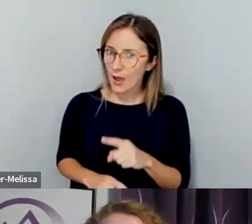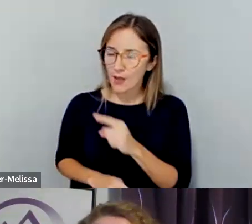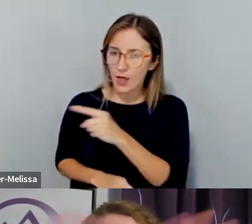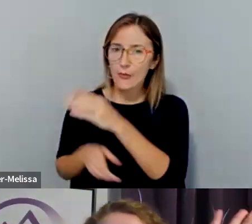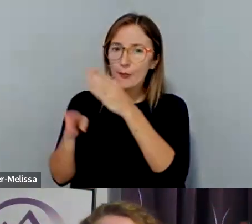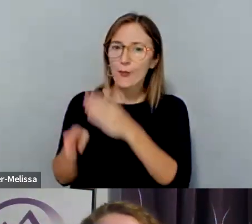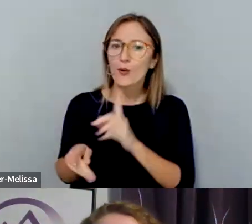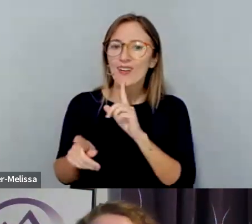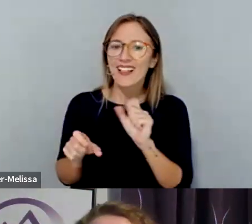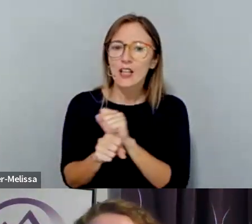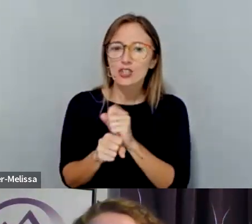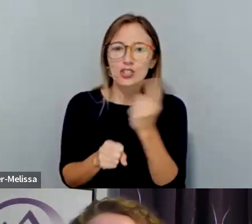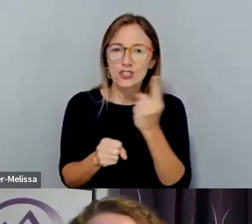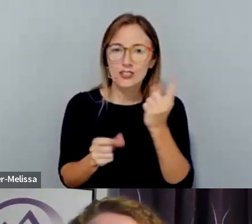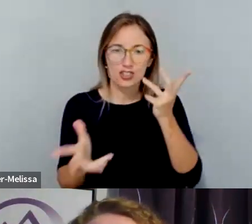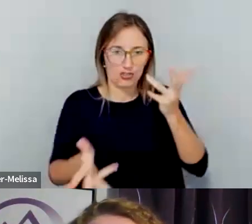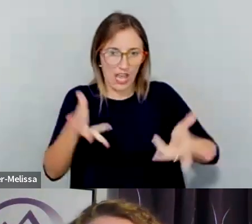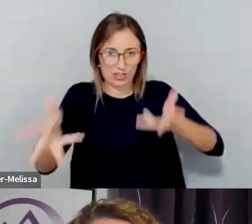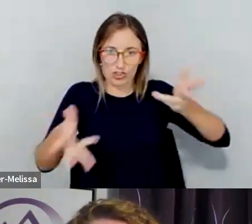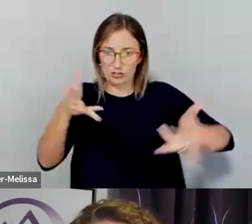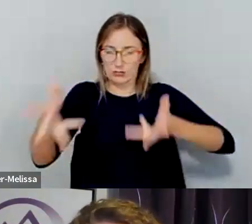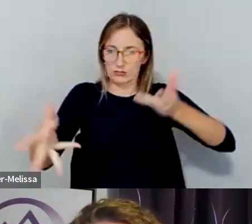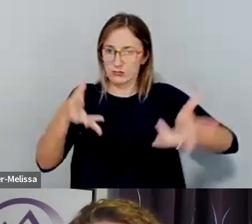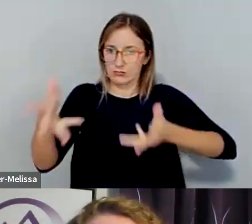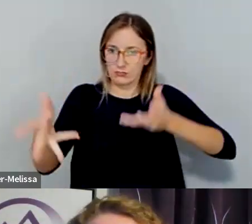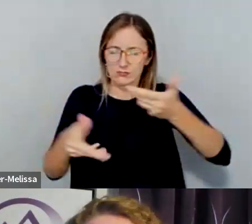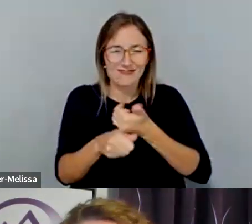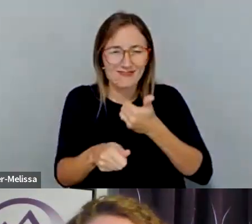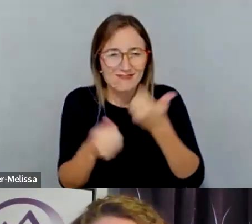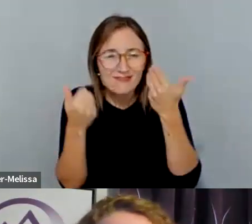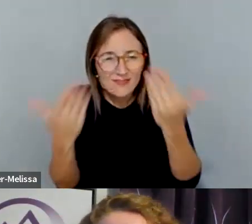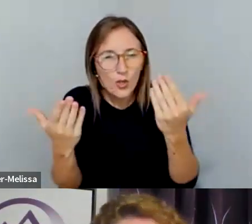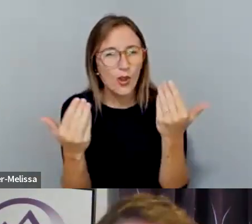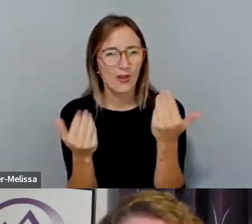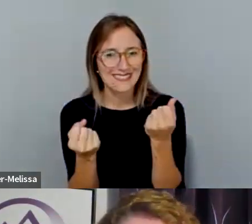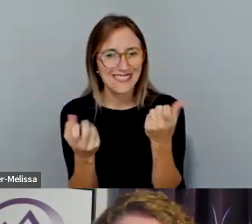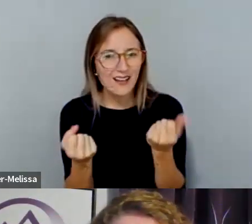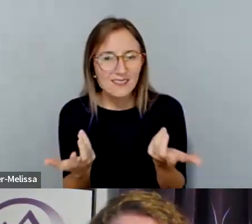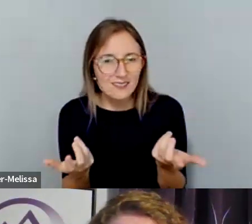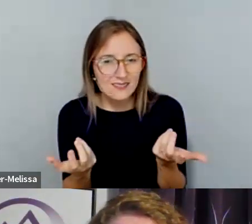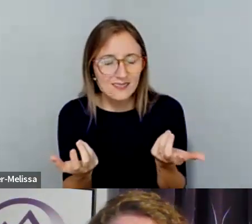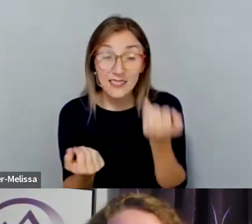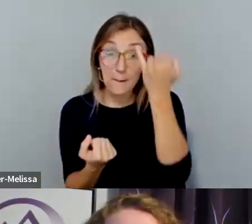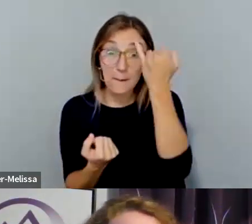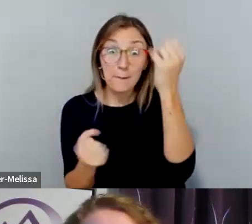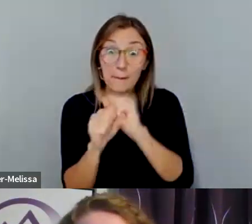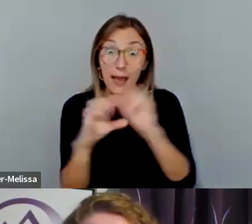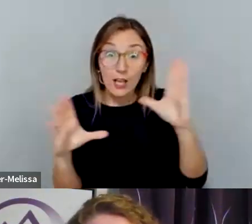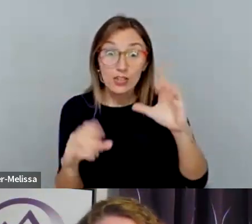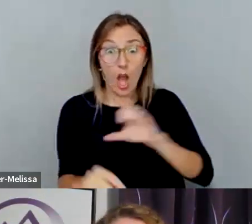funeral? If not, Google it. Go in Google the interpreter from Nelson Modell's funeral. You what it was? A person who literally just made